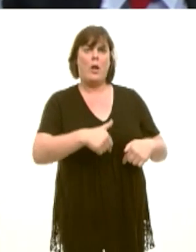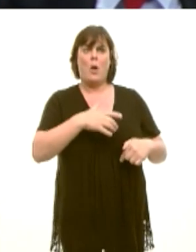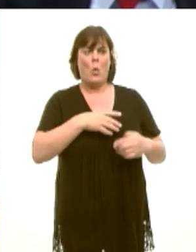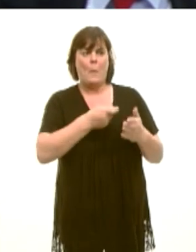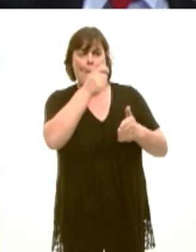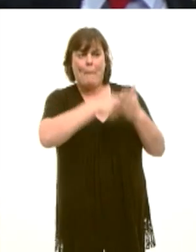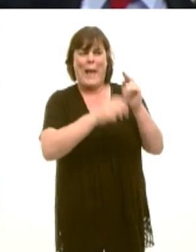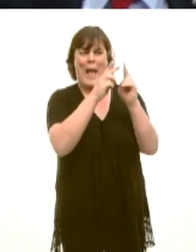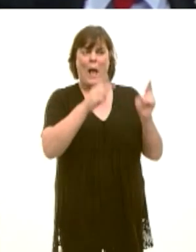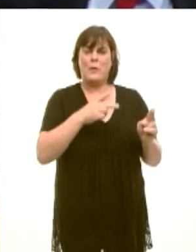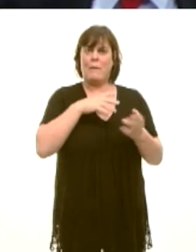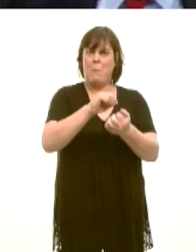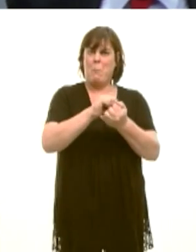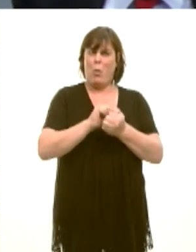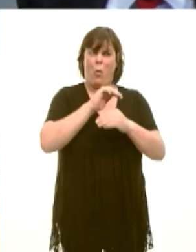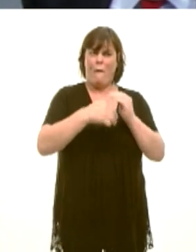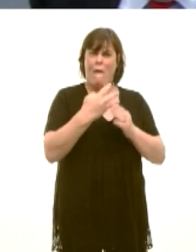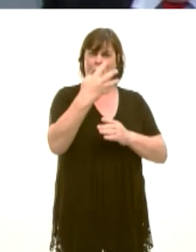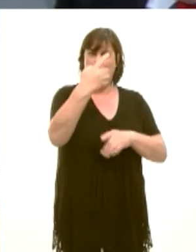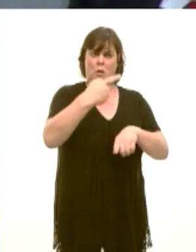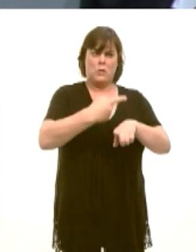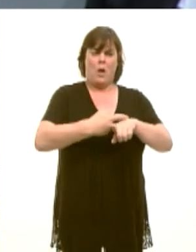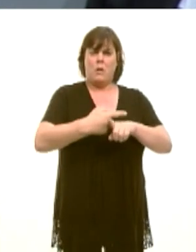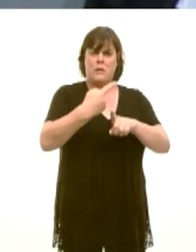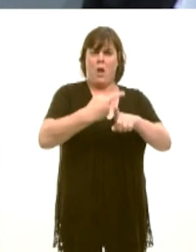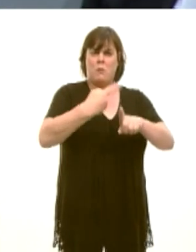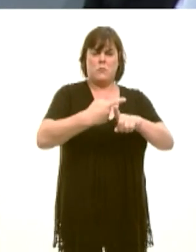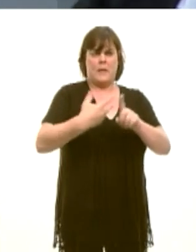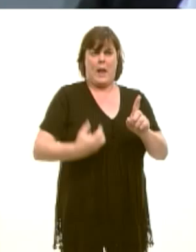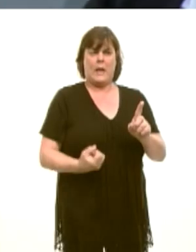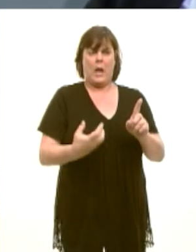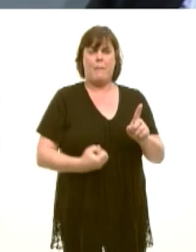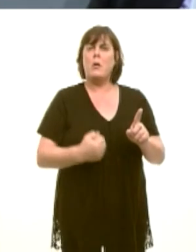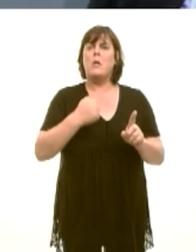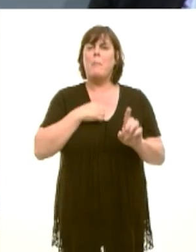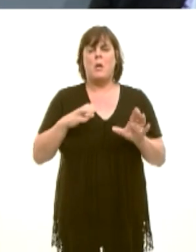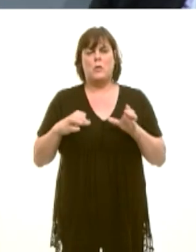to buy a house. Now, my party have a rent-to-buy scheme, which will allow people to make monthly